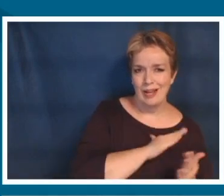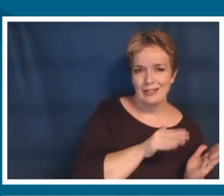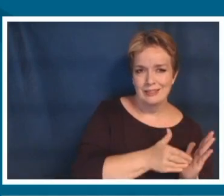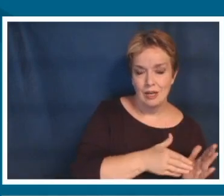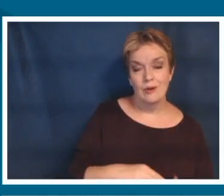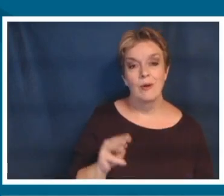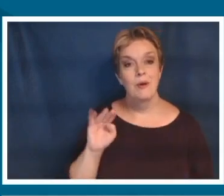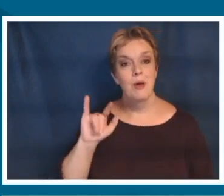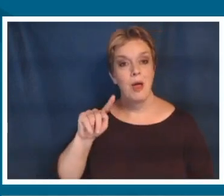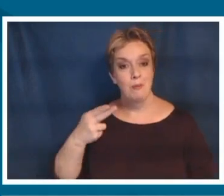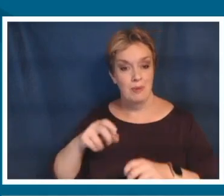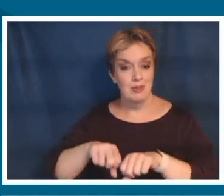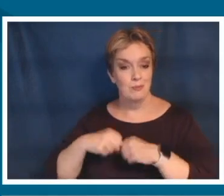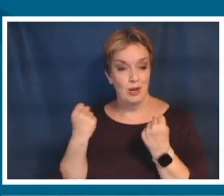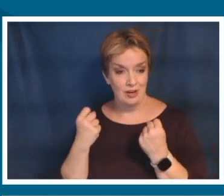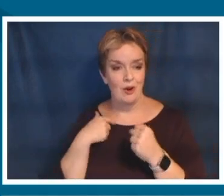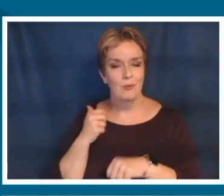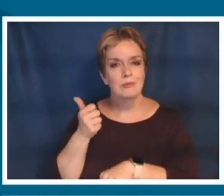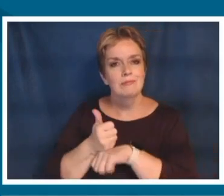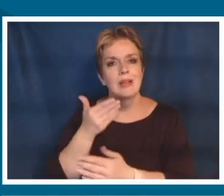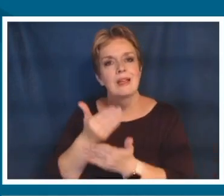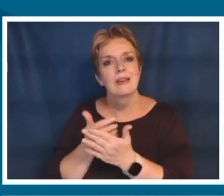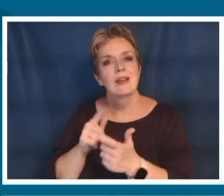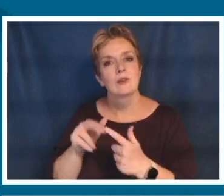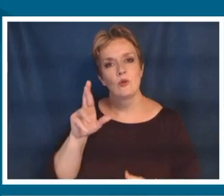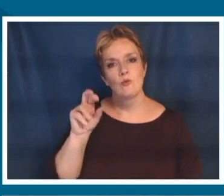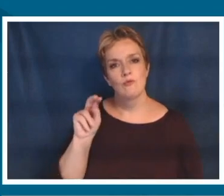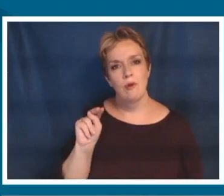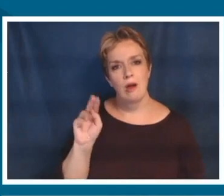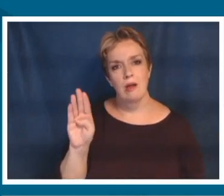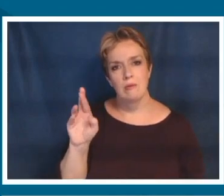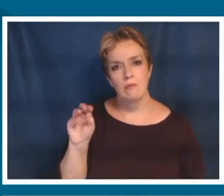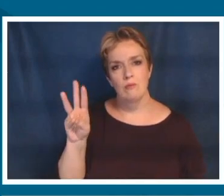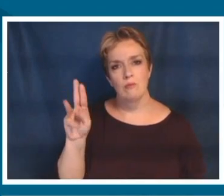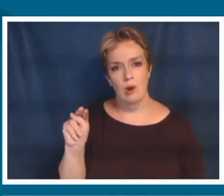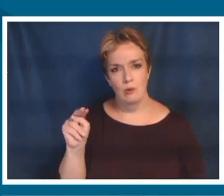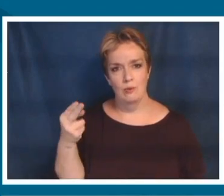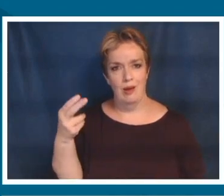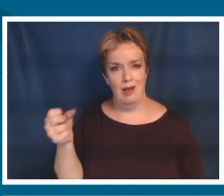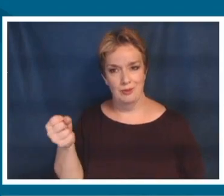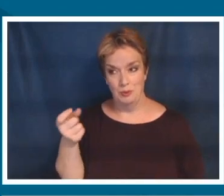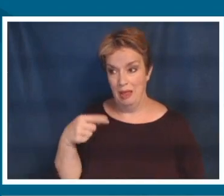for african-american boys who are in fact